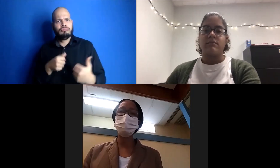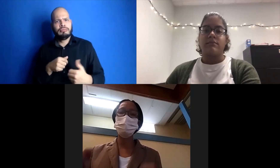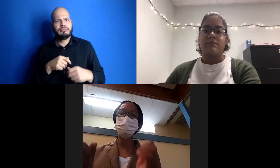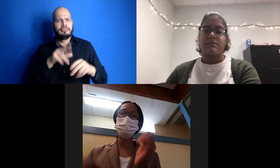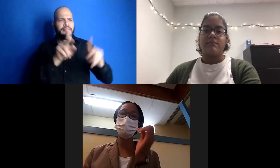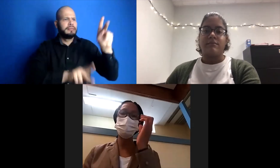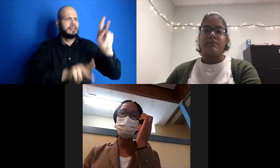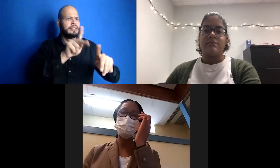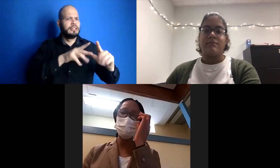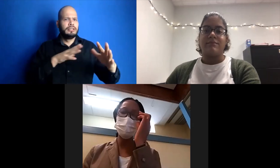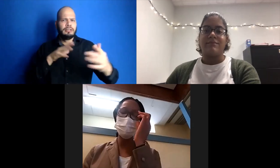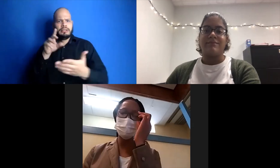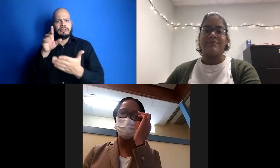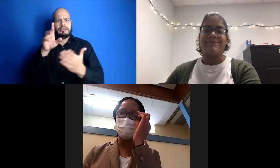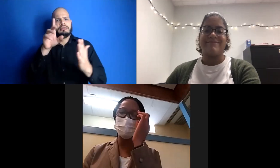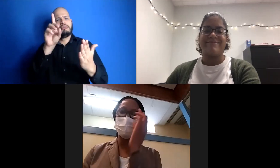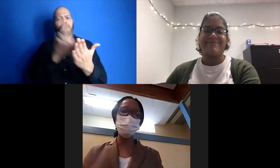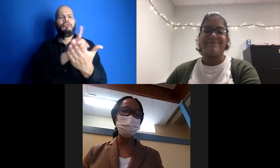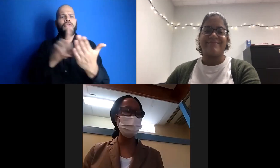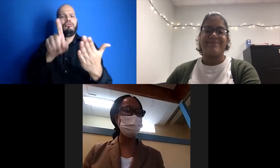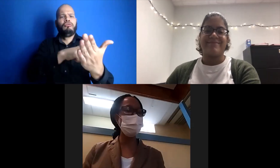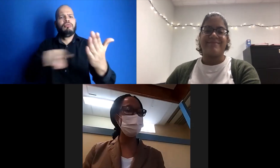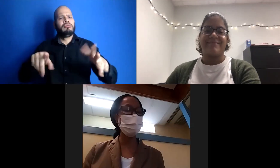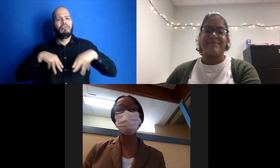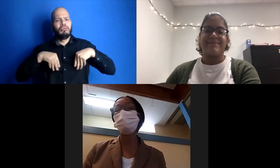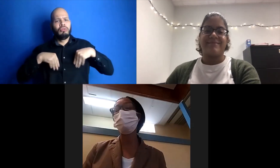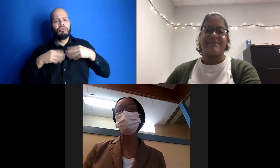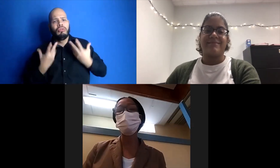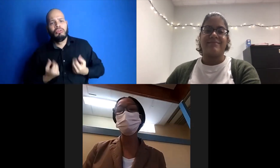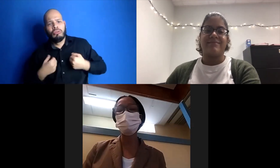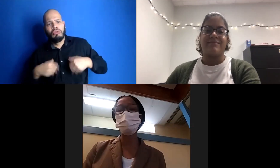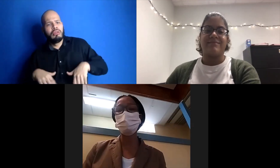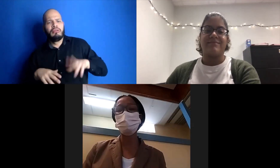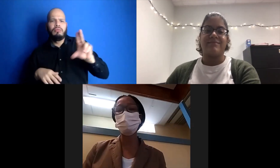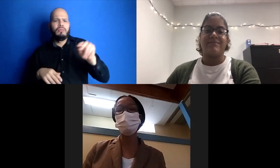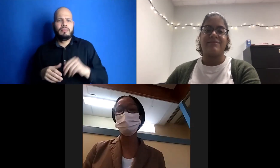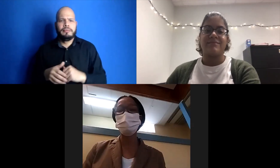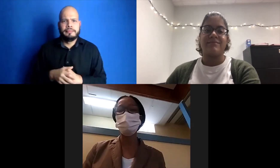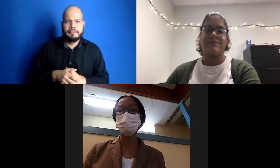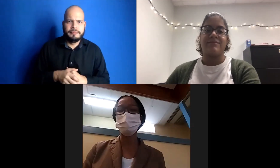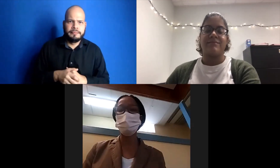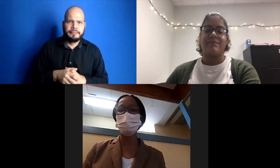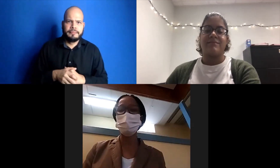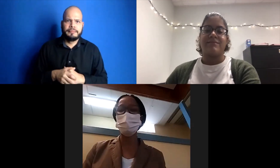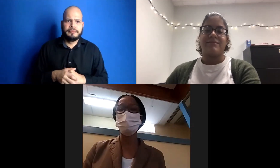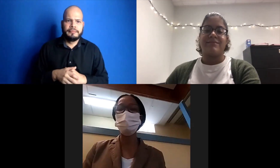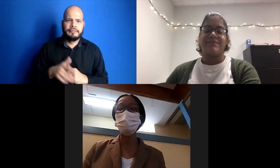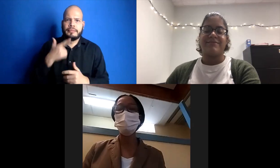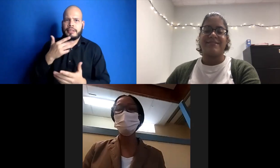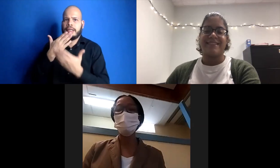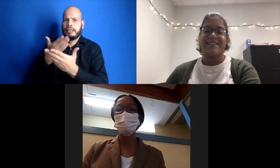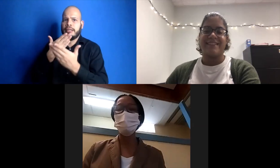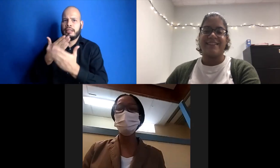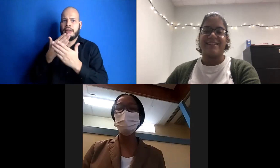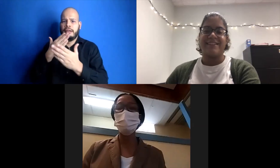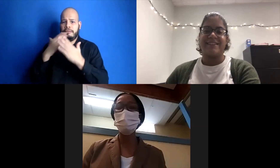thank you so much so that brings us to the end of the interview I really appreciate your time and uh